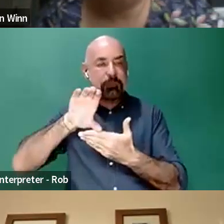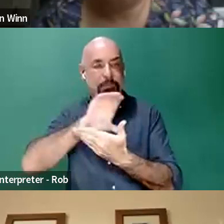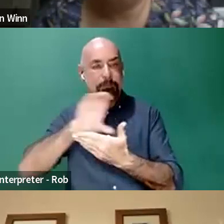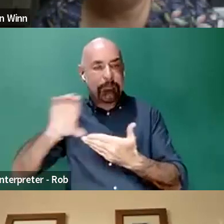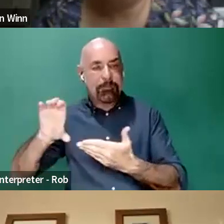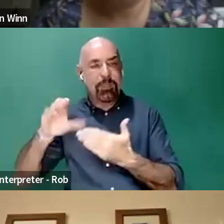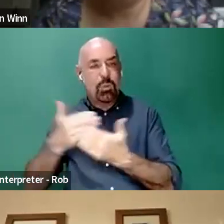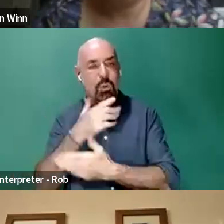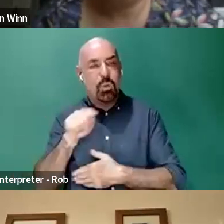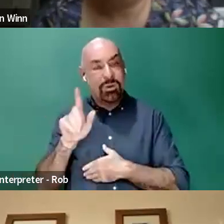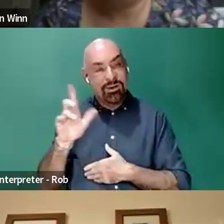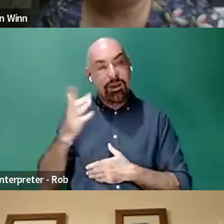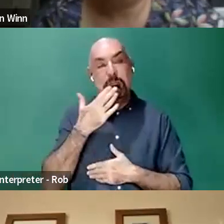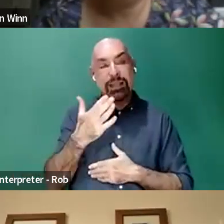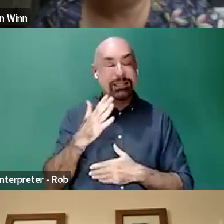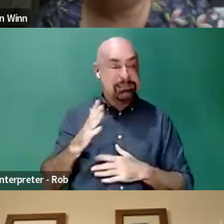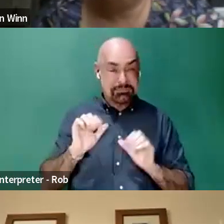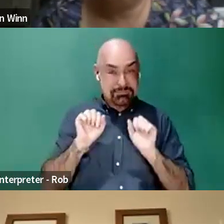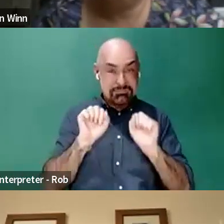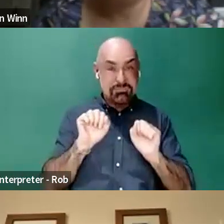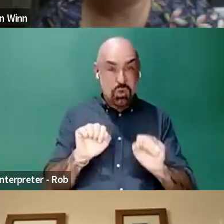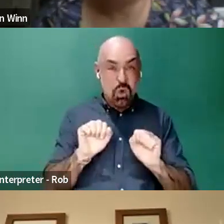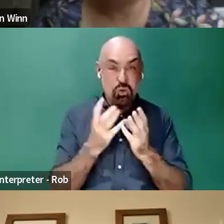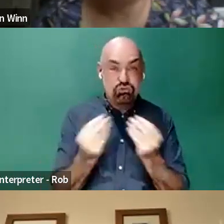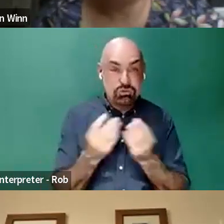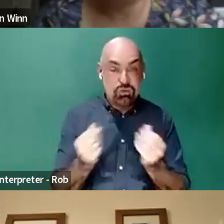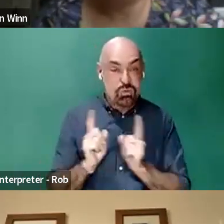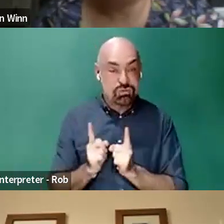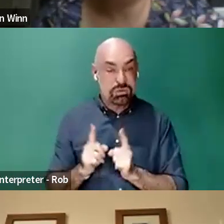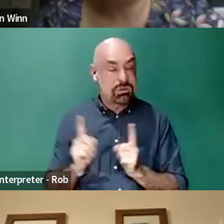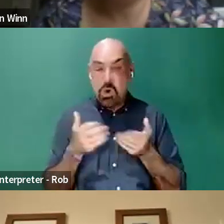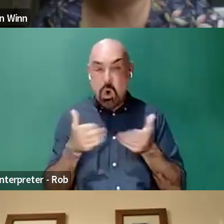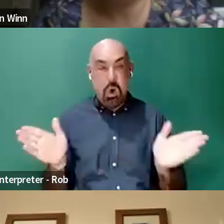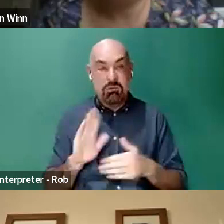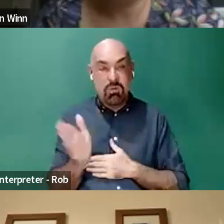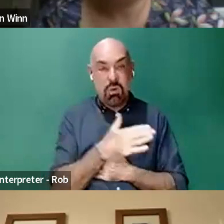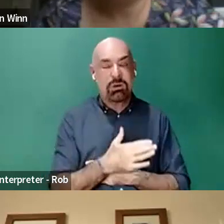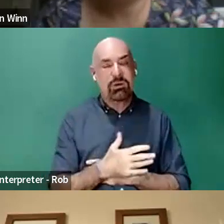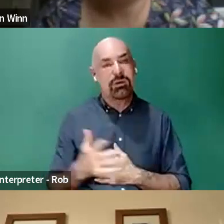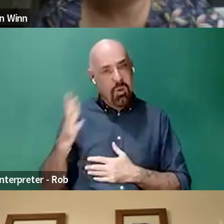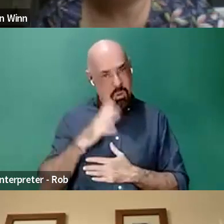So please feel like it's your resource. It's open to all, but we want you guys to get involved.